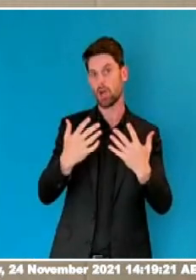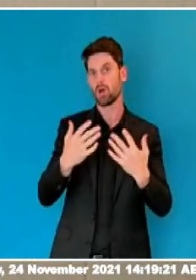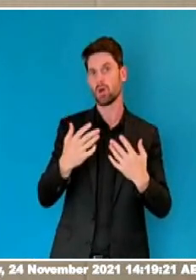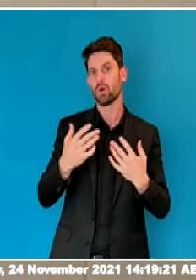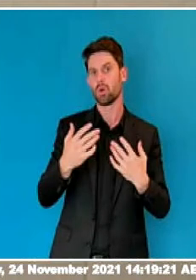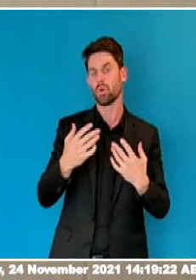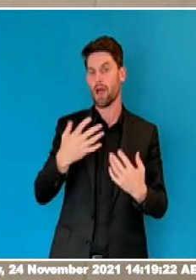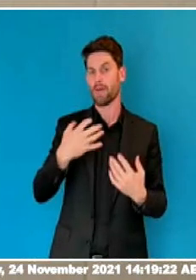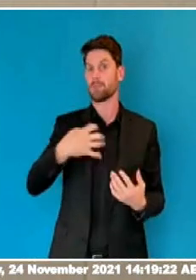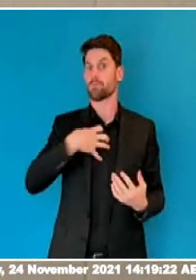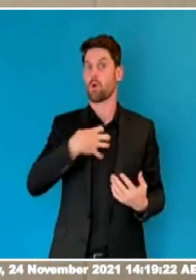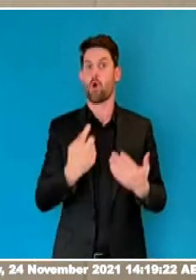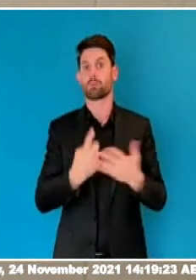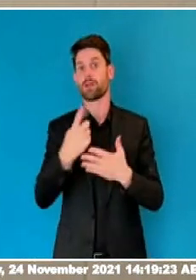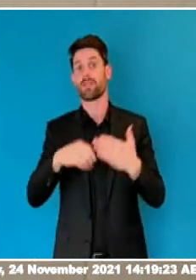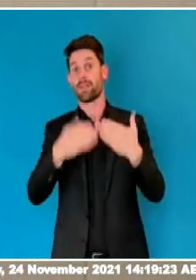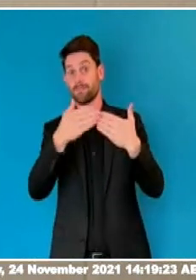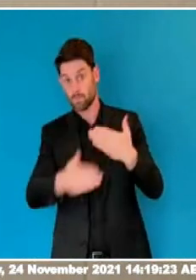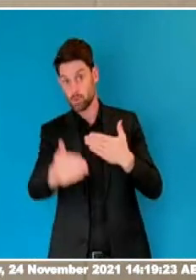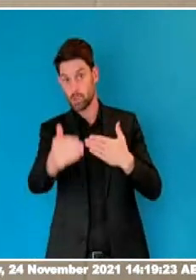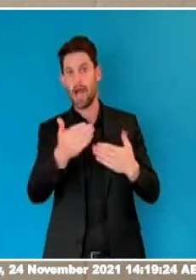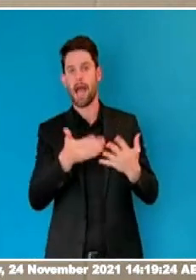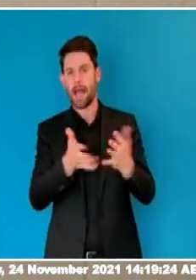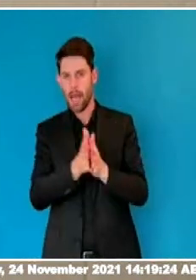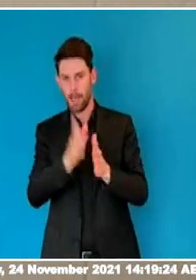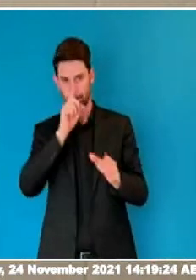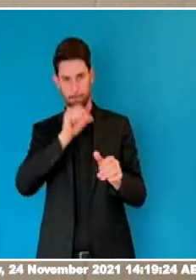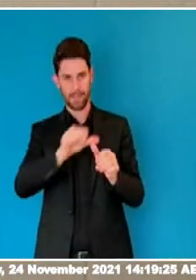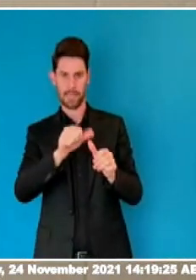opportunities around how we support employers practically with that.